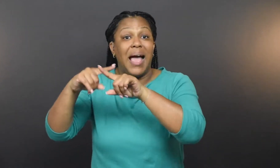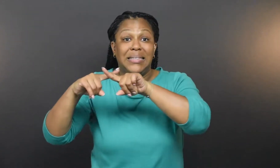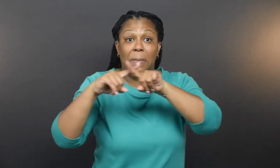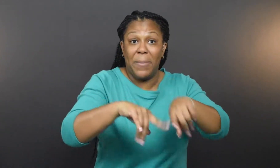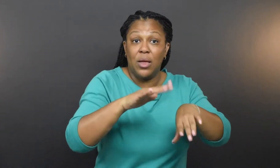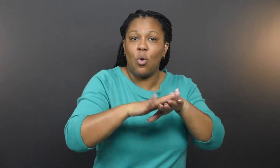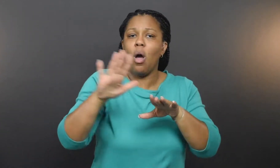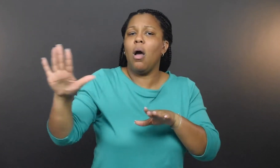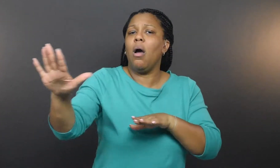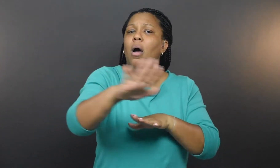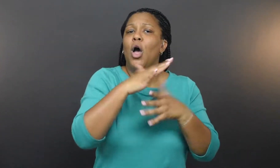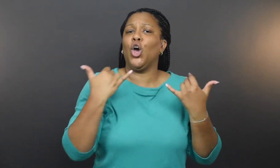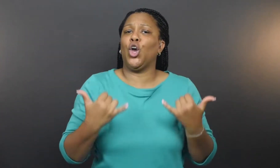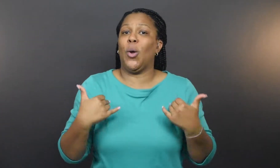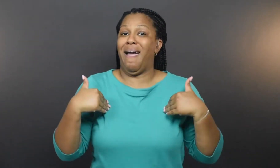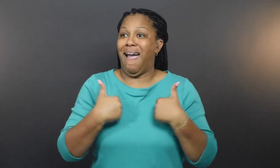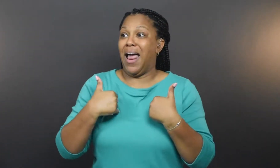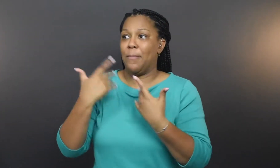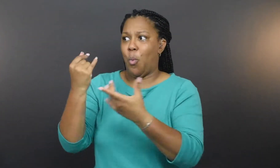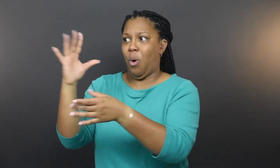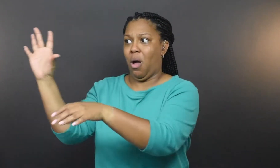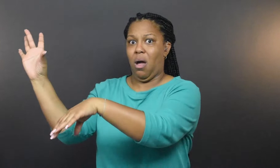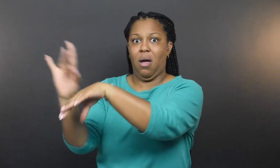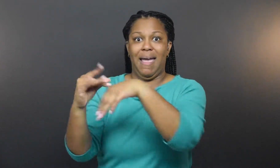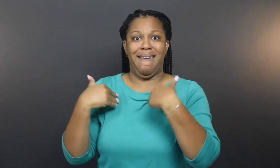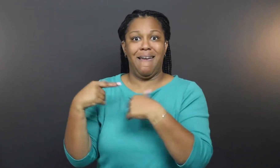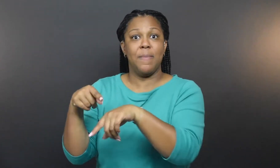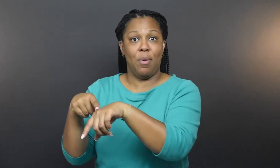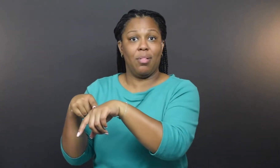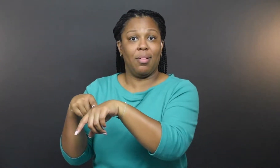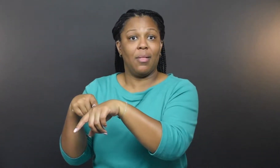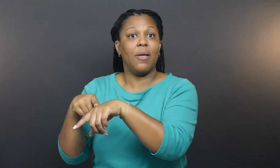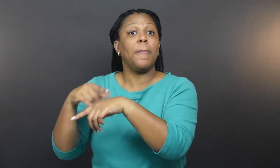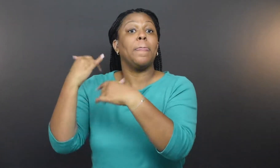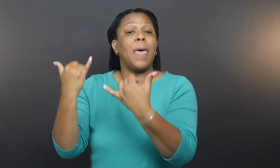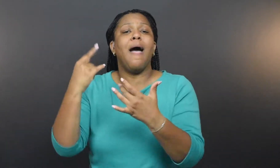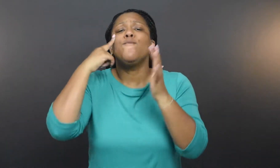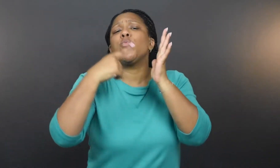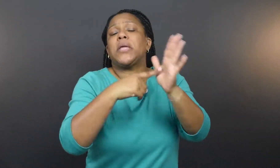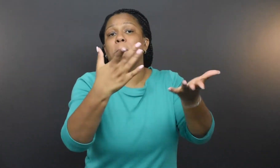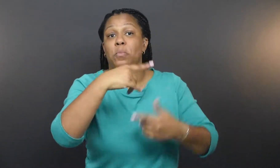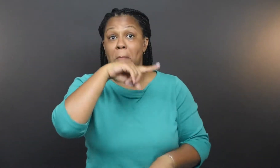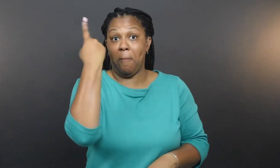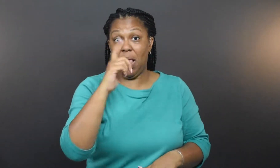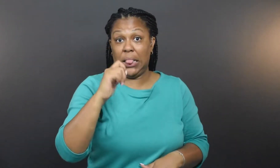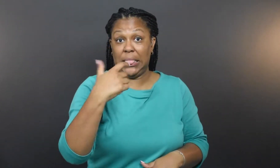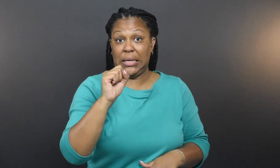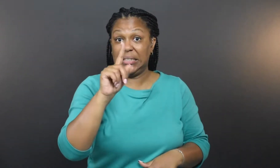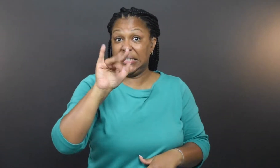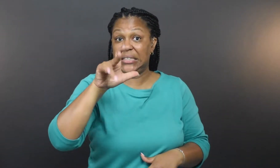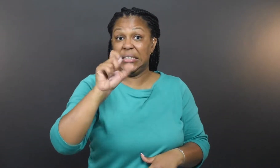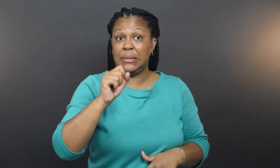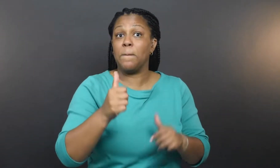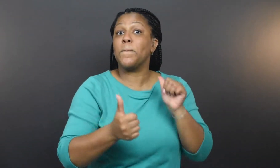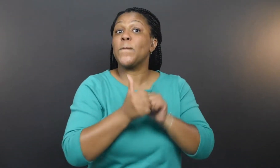presence of certain animal hosts. For example, blacklegged ticks are most